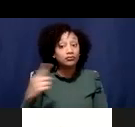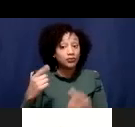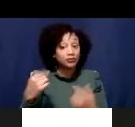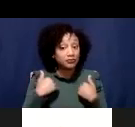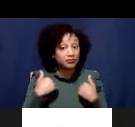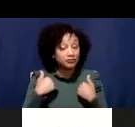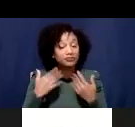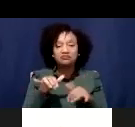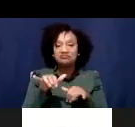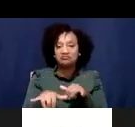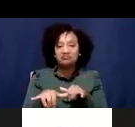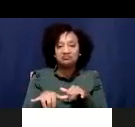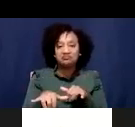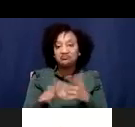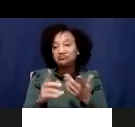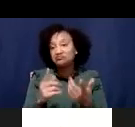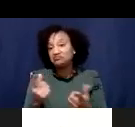please stay and feel free to ask them now.